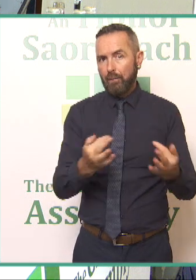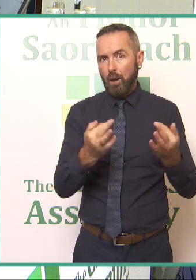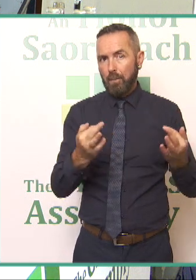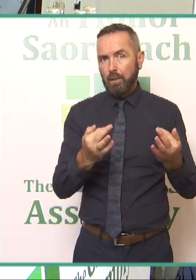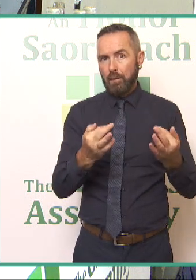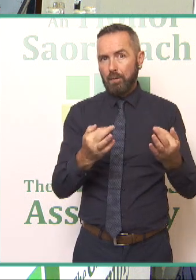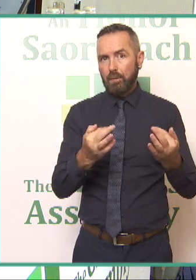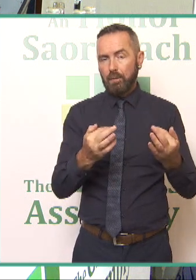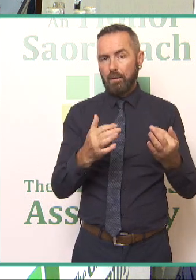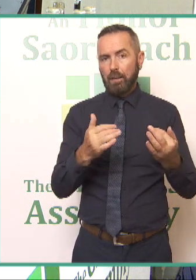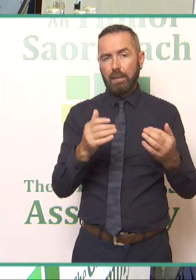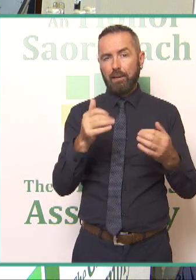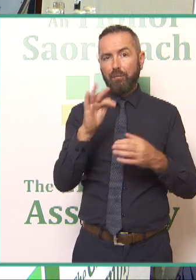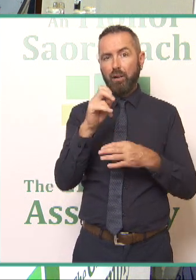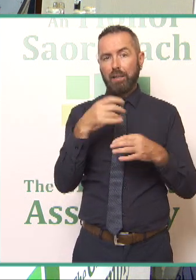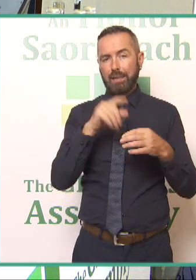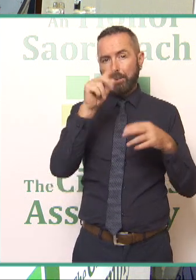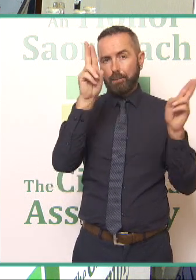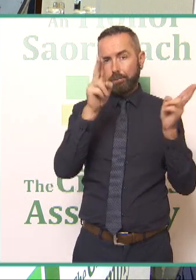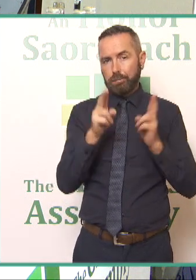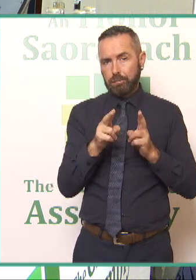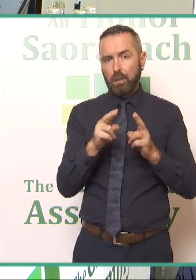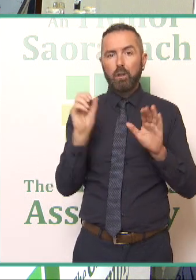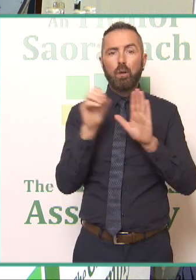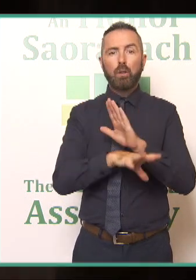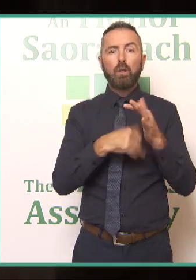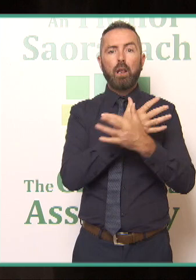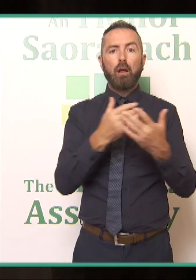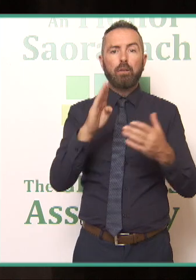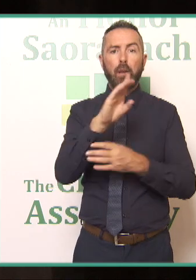and fertilizer may be resealed you do lose a lot of your biodiversity and farmers do that in order